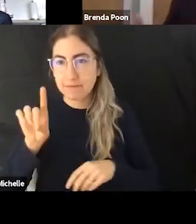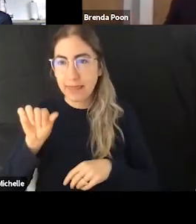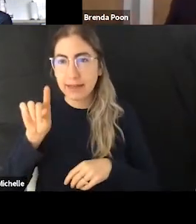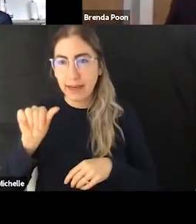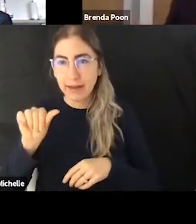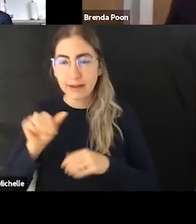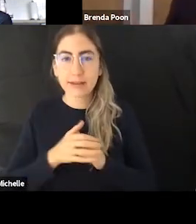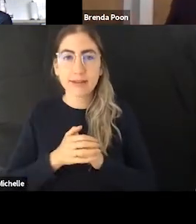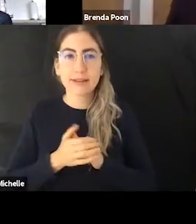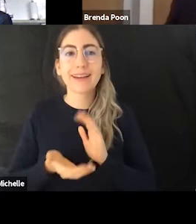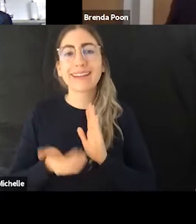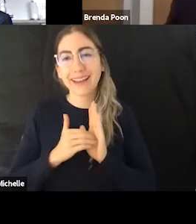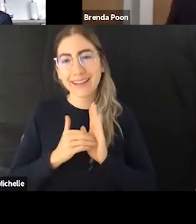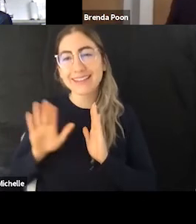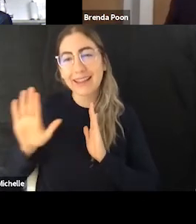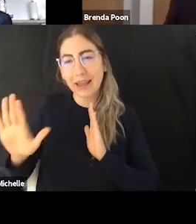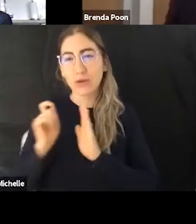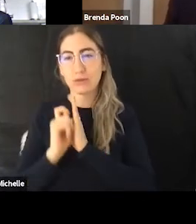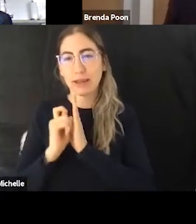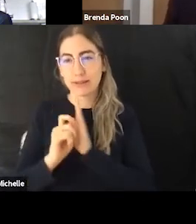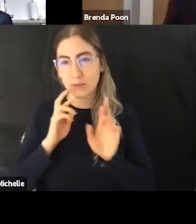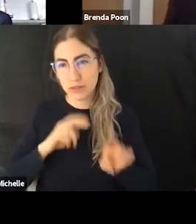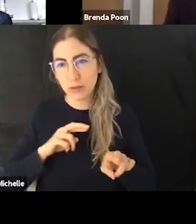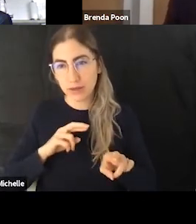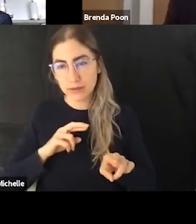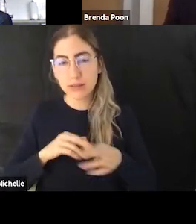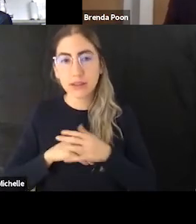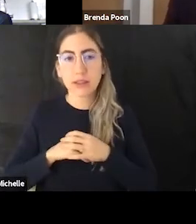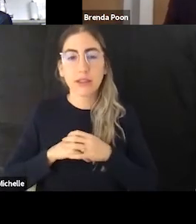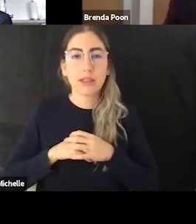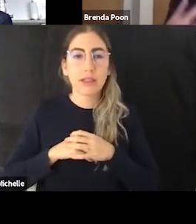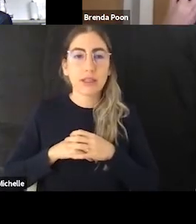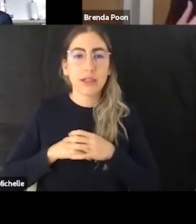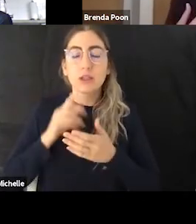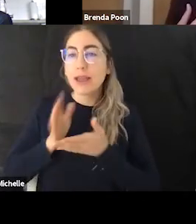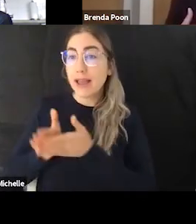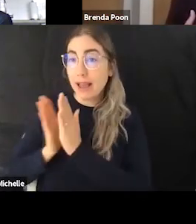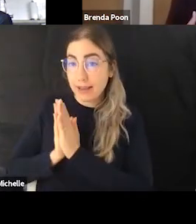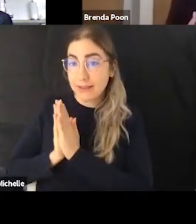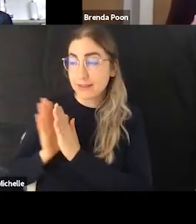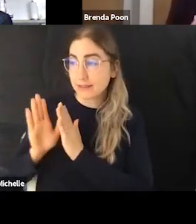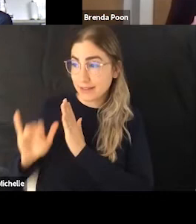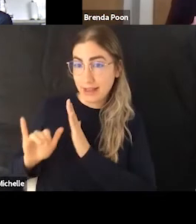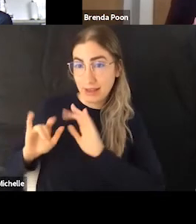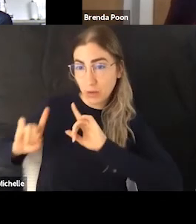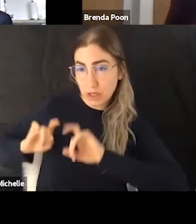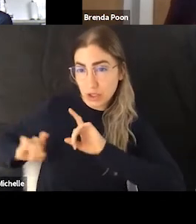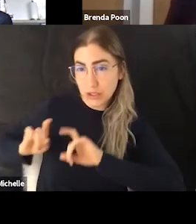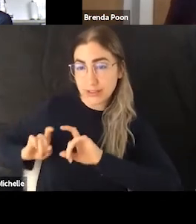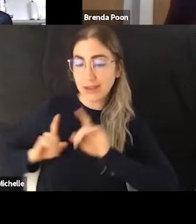ANY DIFFICULTIES AND TYPES OF DIFFICULTIES EXPERIENCED. A SECOND STREAM WAS TO ASK PARTICIPANTS TO TELL US WHAT